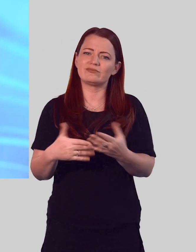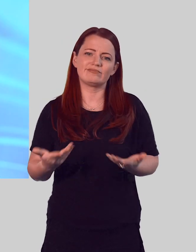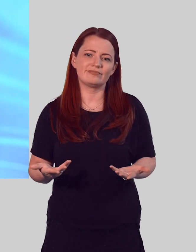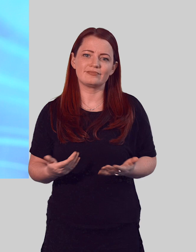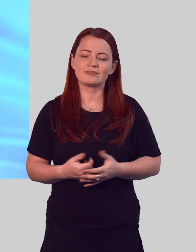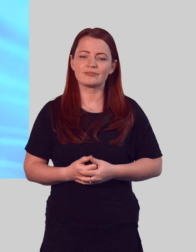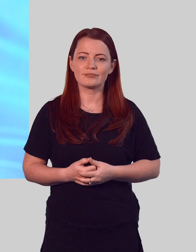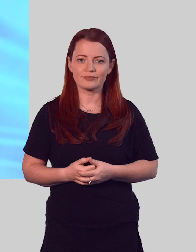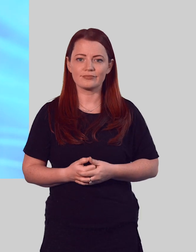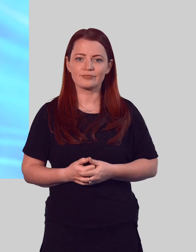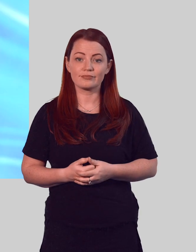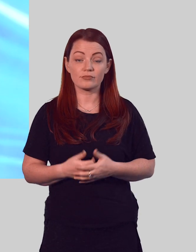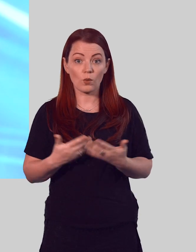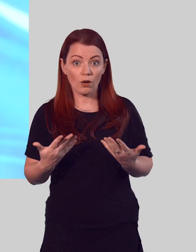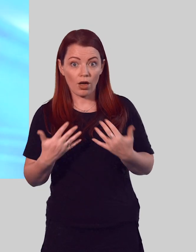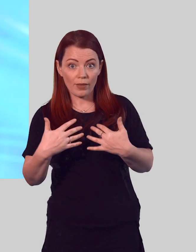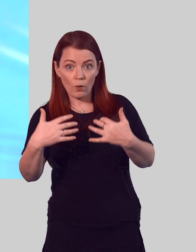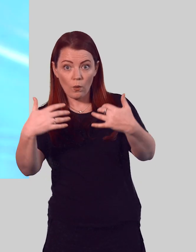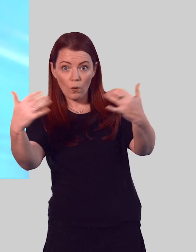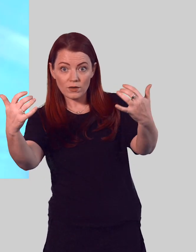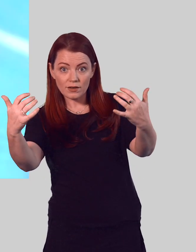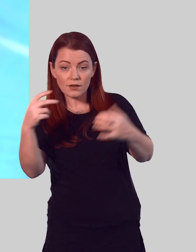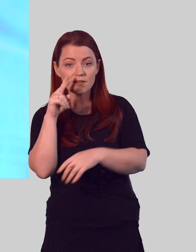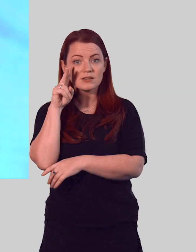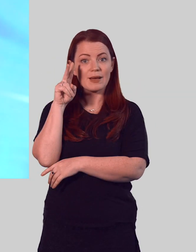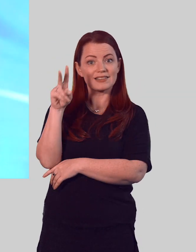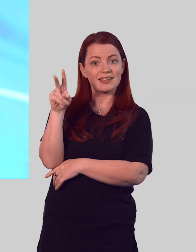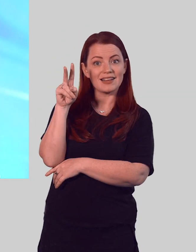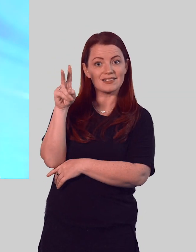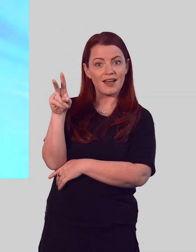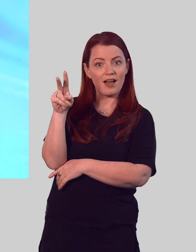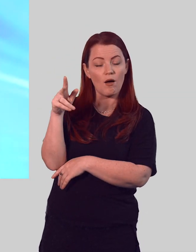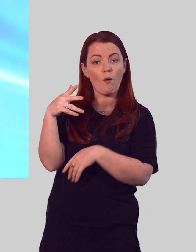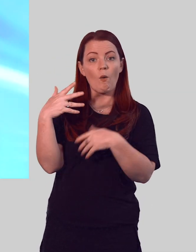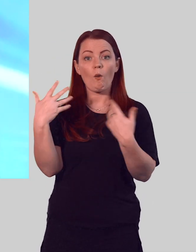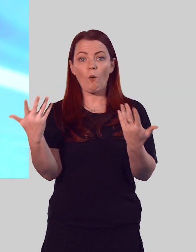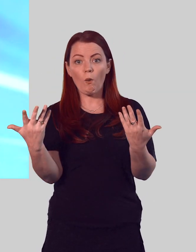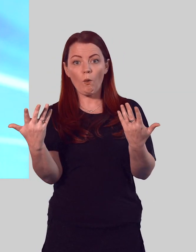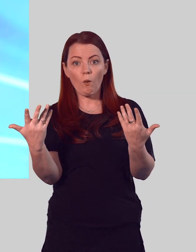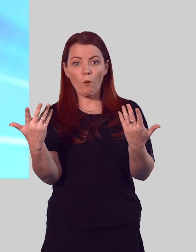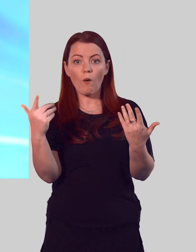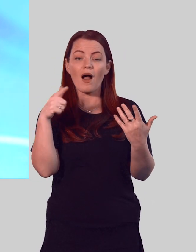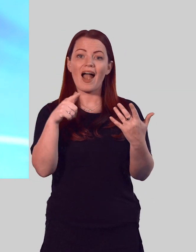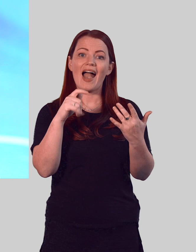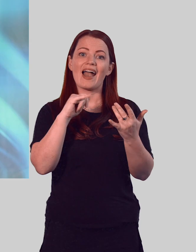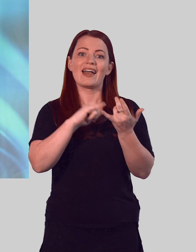So are the audience a spectator or as in forum a spect-actor?